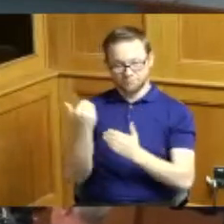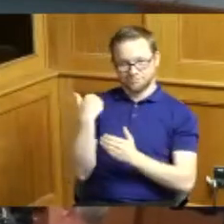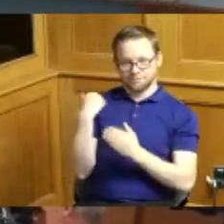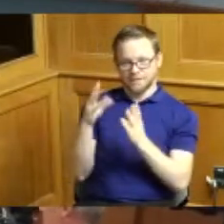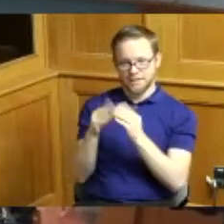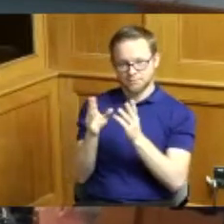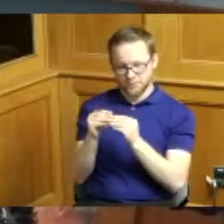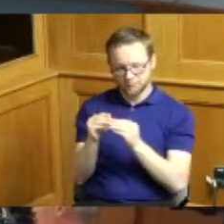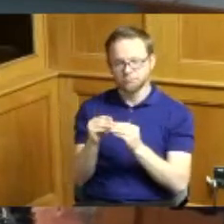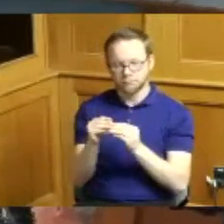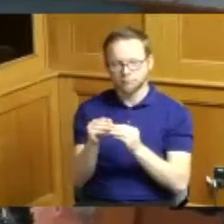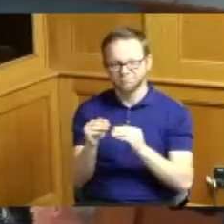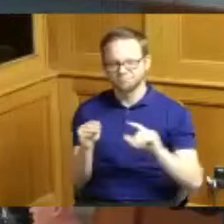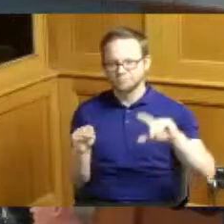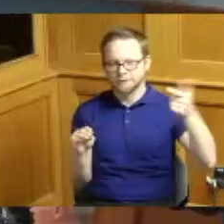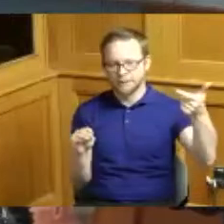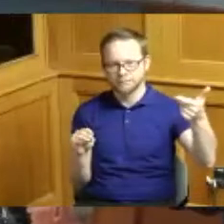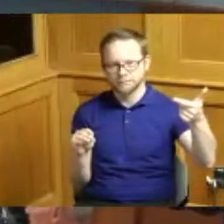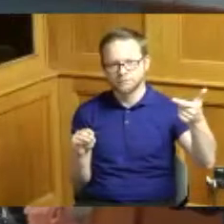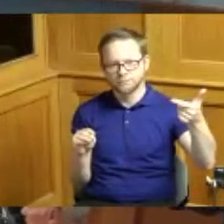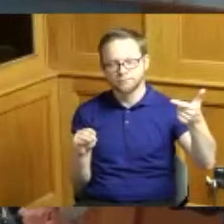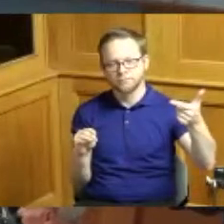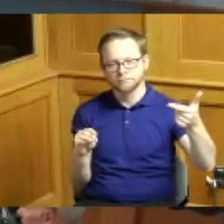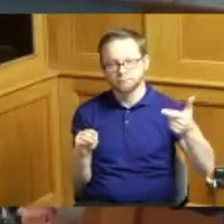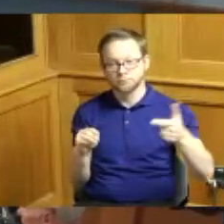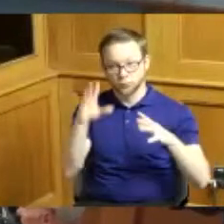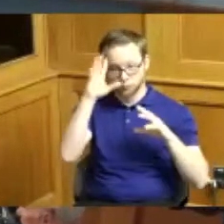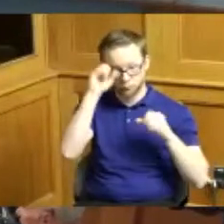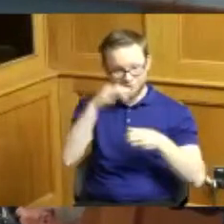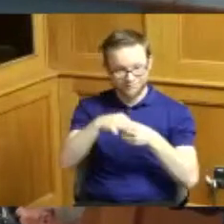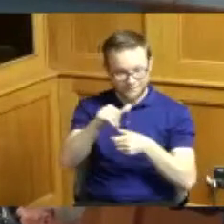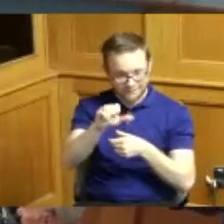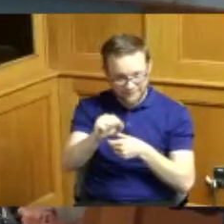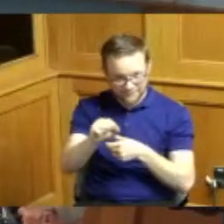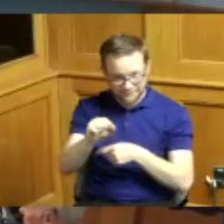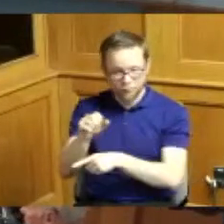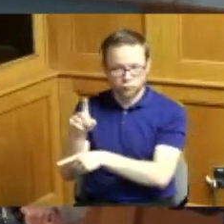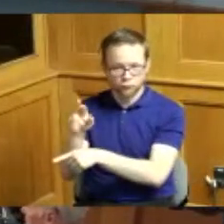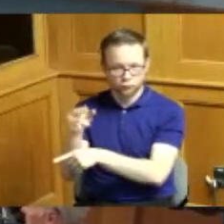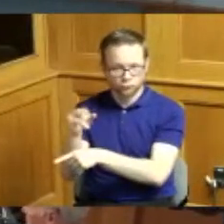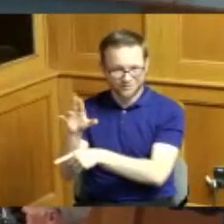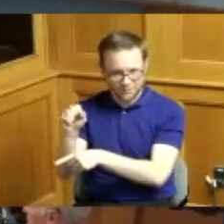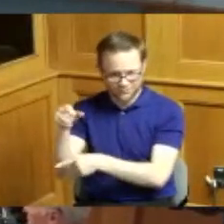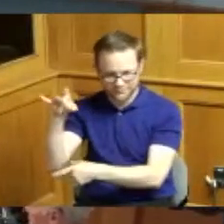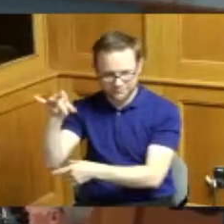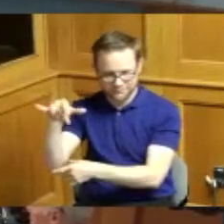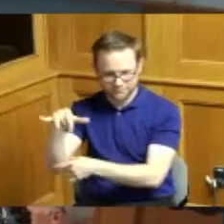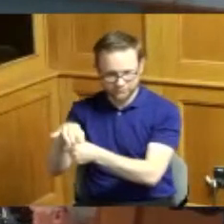second Commissioner Summerow Dumas yes Commissioner Driehaus yes thank you so much